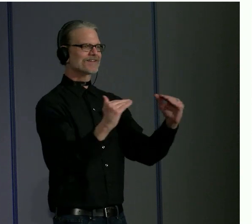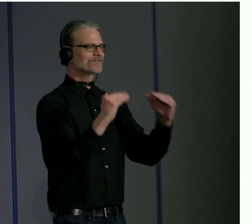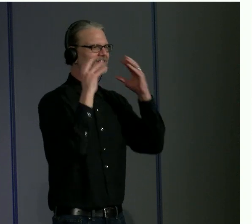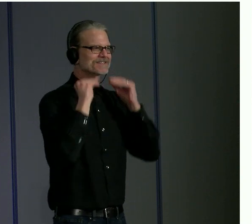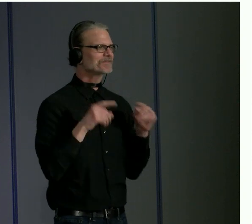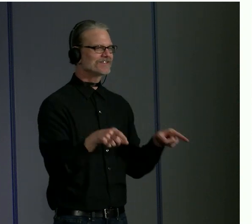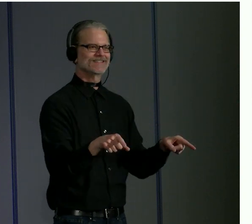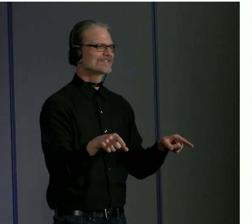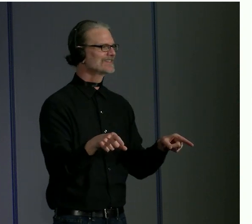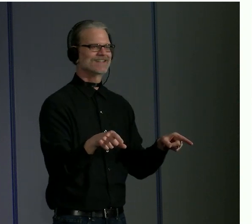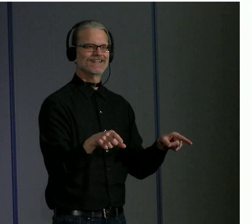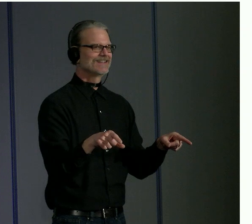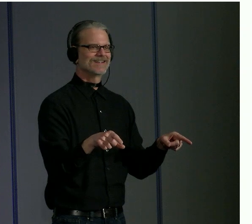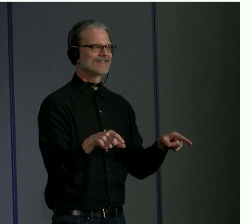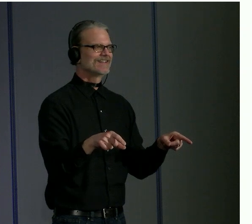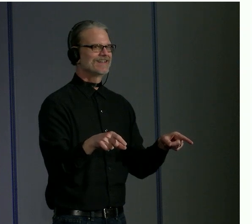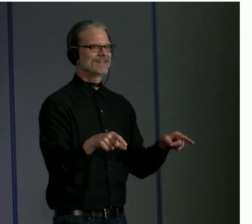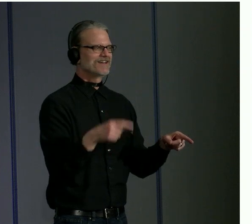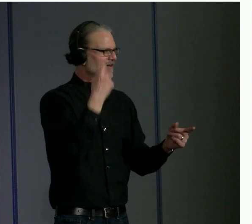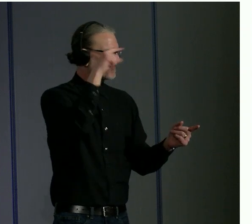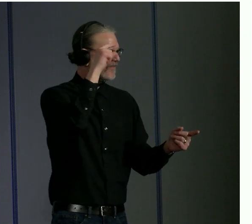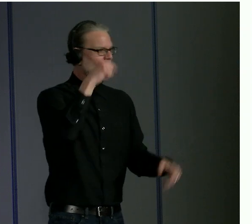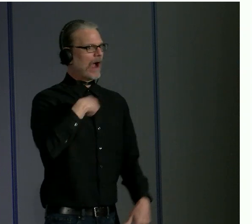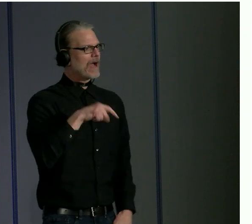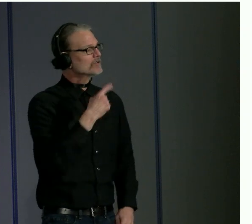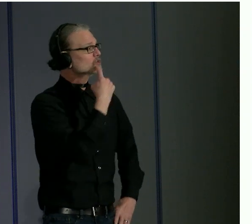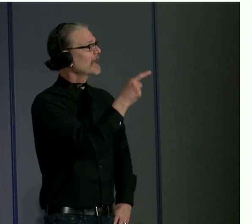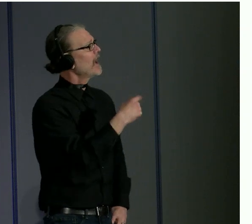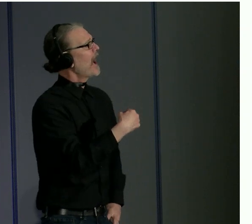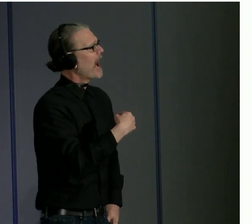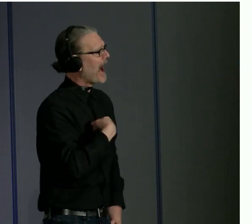I should not have to disclose that I have a disability, and that I need extra information